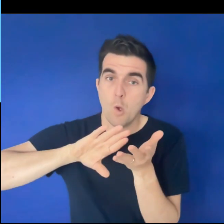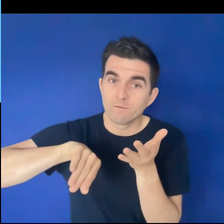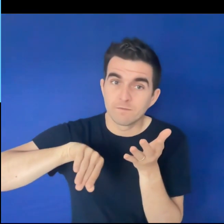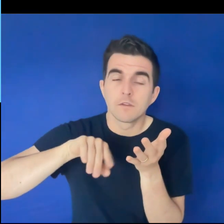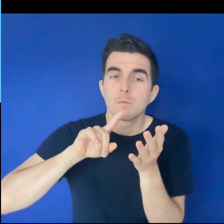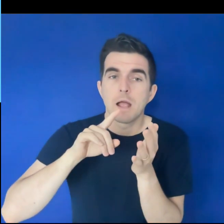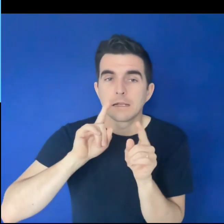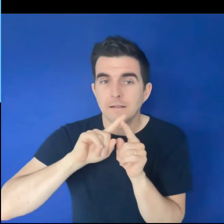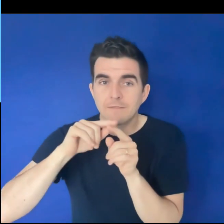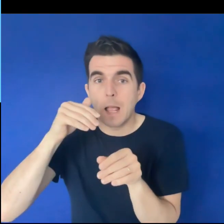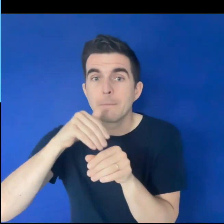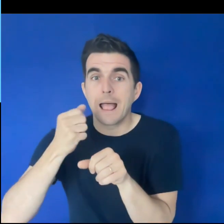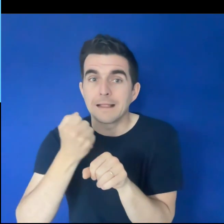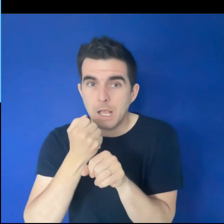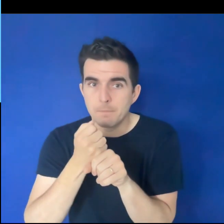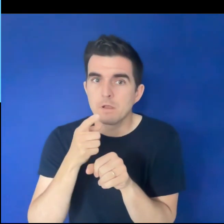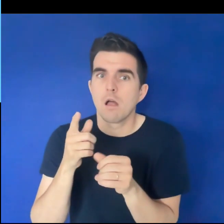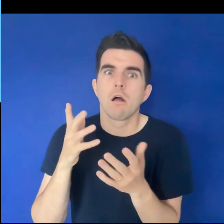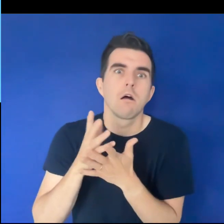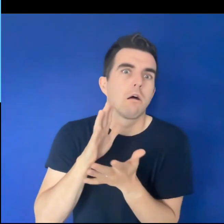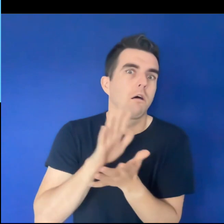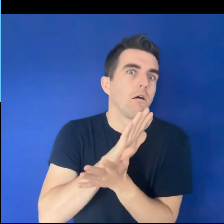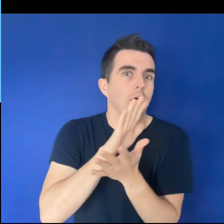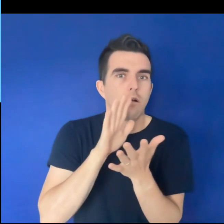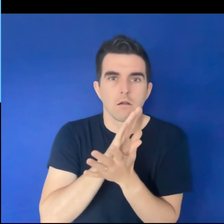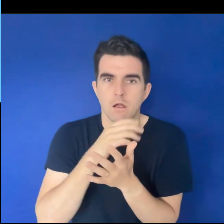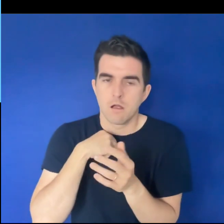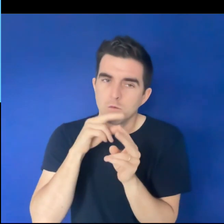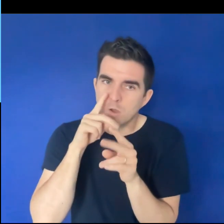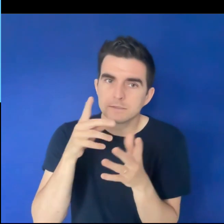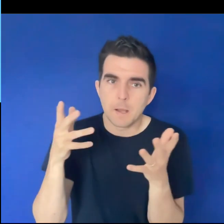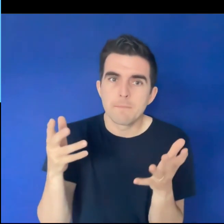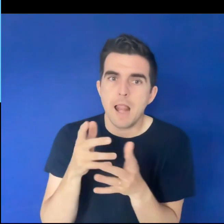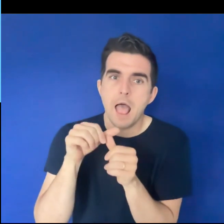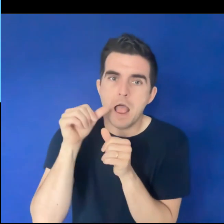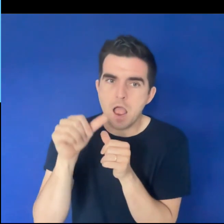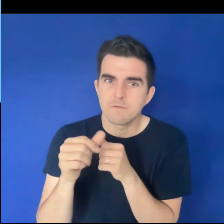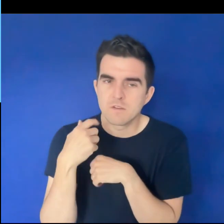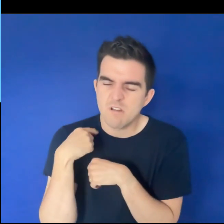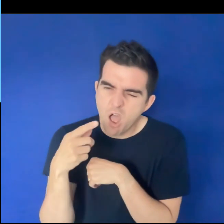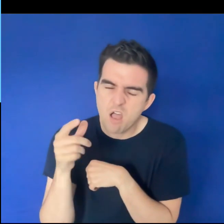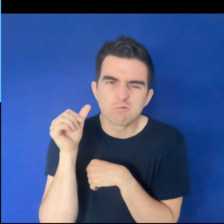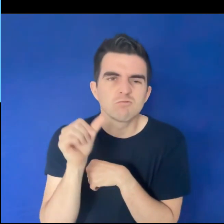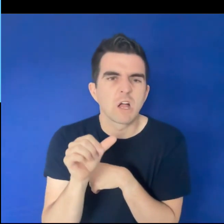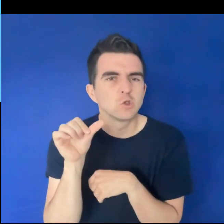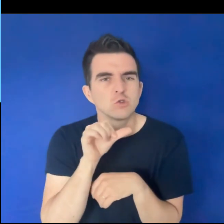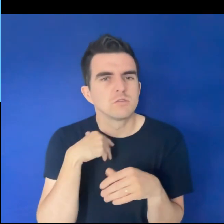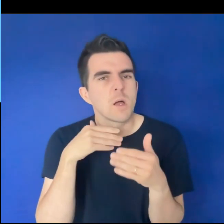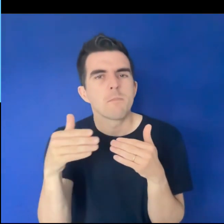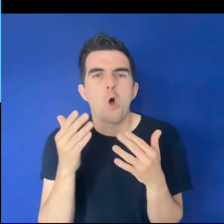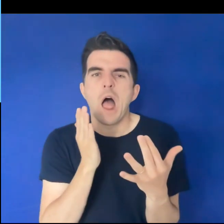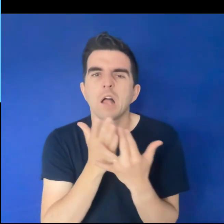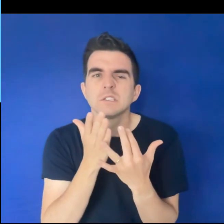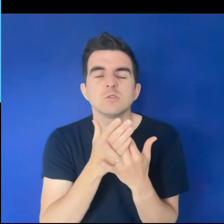He was very grateful, and watching him play afterwards really motivated me to add more accessibility features.